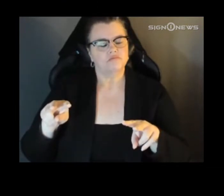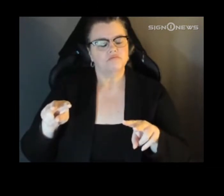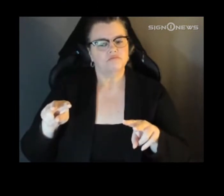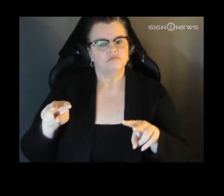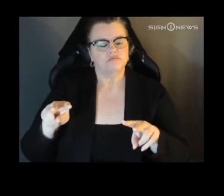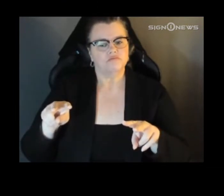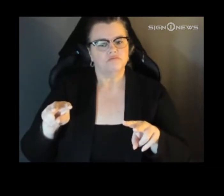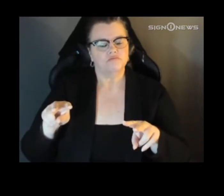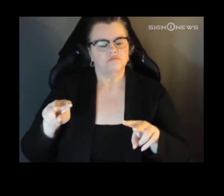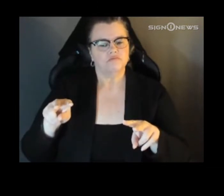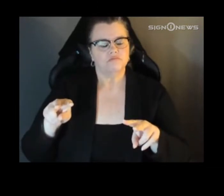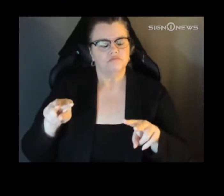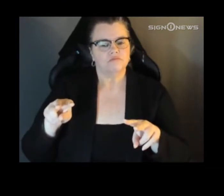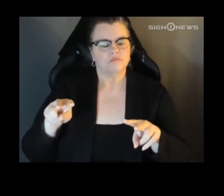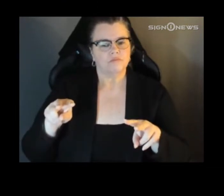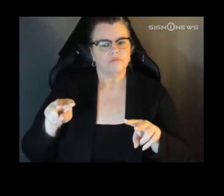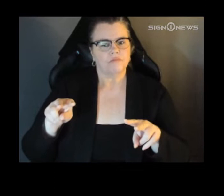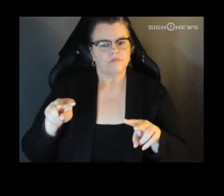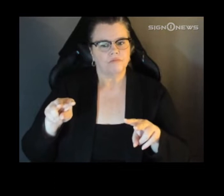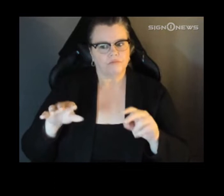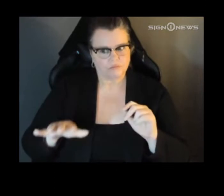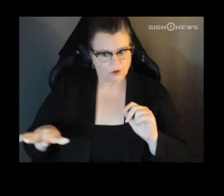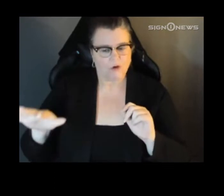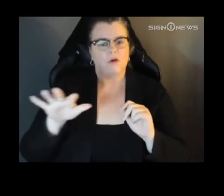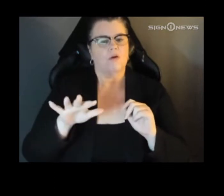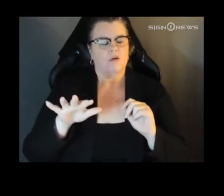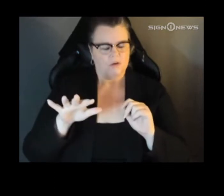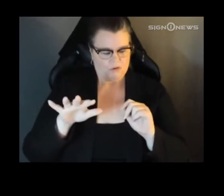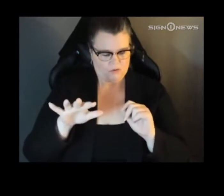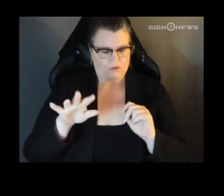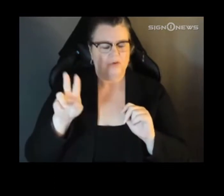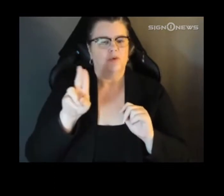the X said Exchange